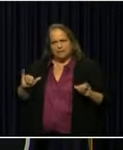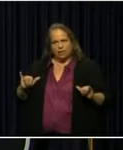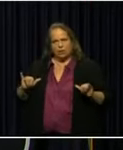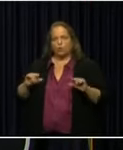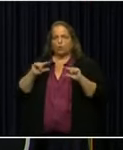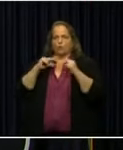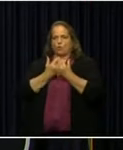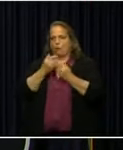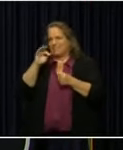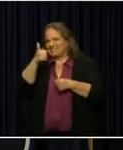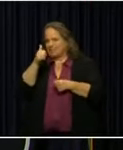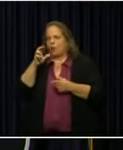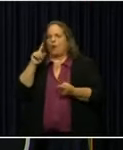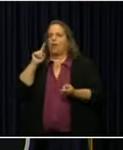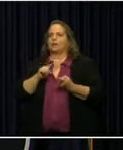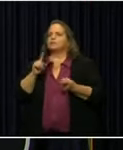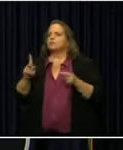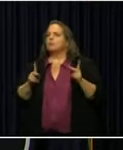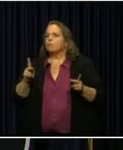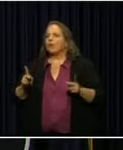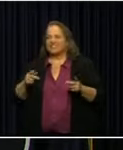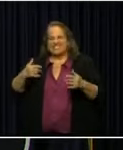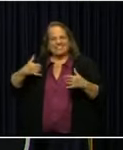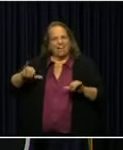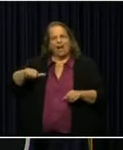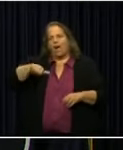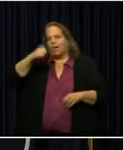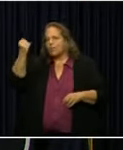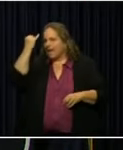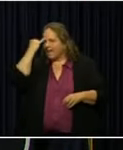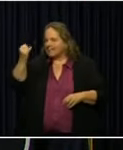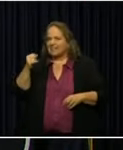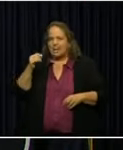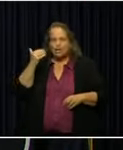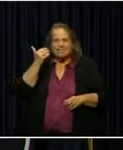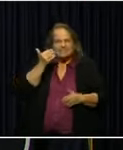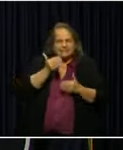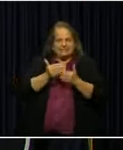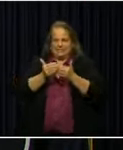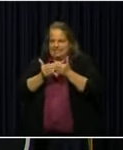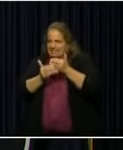WHEN WE GET HERE, THEY'RE STILL SAYING SCHOOL ANDth I DO NOT